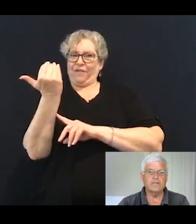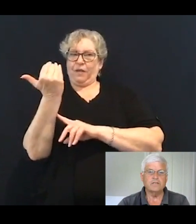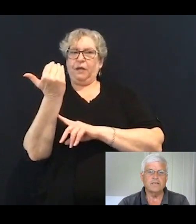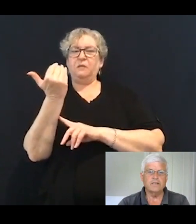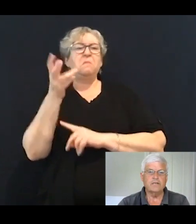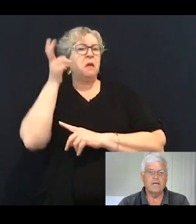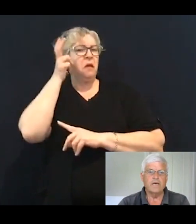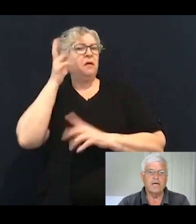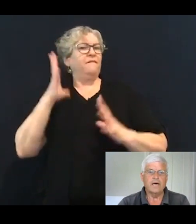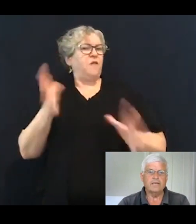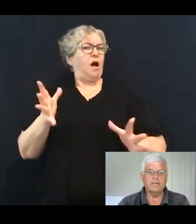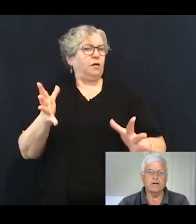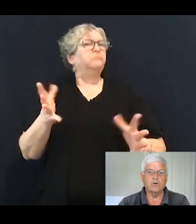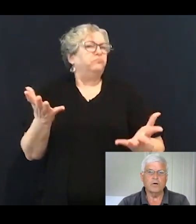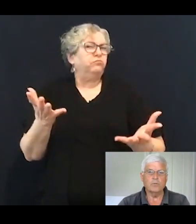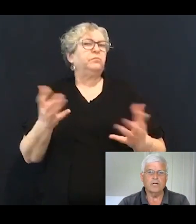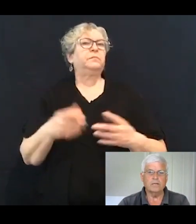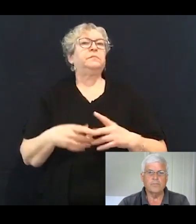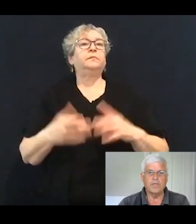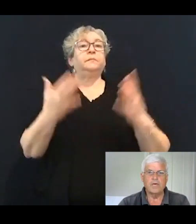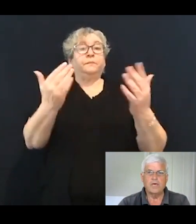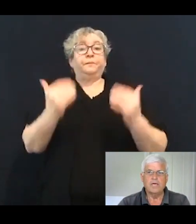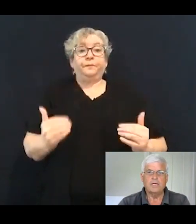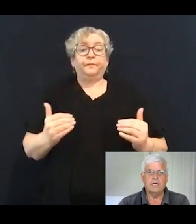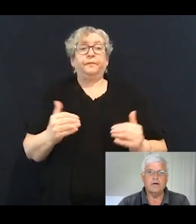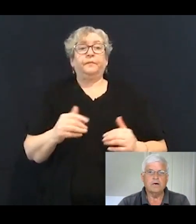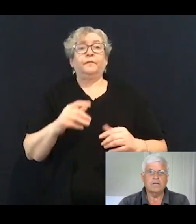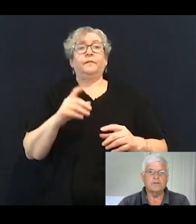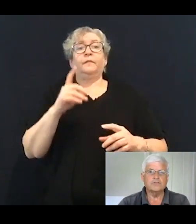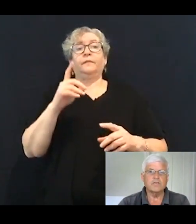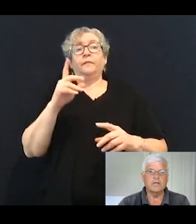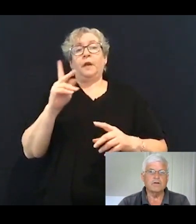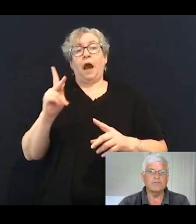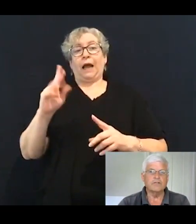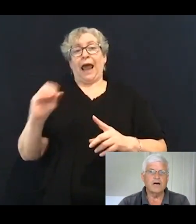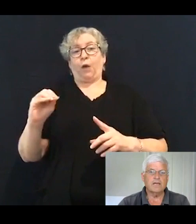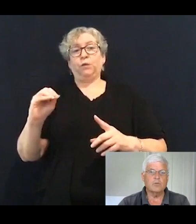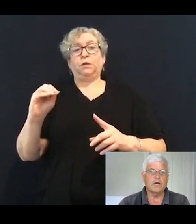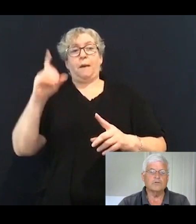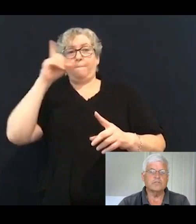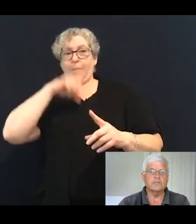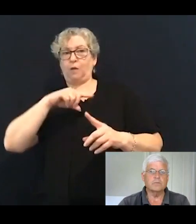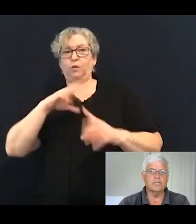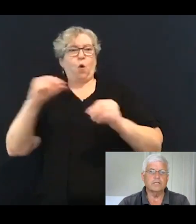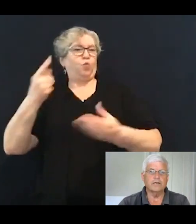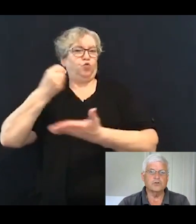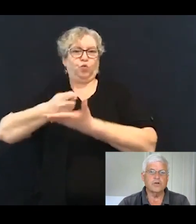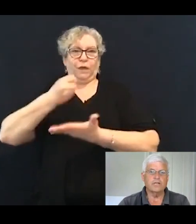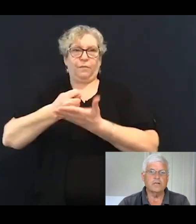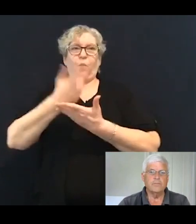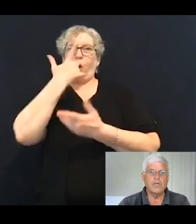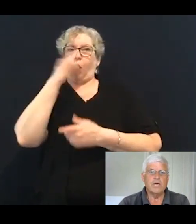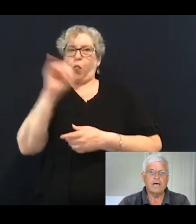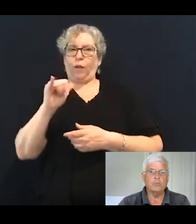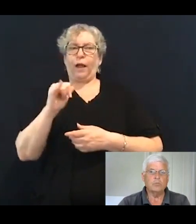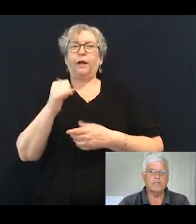And it can hear quite well. Here is the hearing of the knockout mouse that's completely untreated. And what we'd like to do is to bring